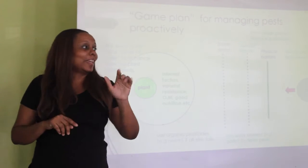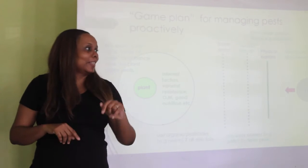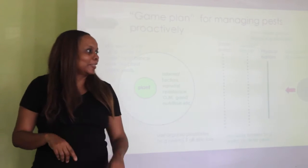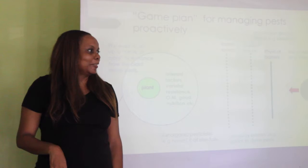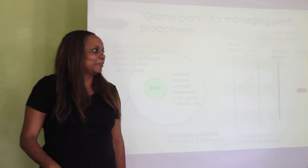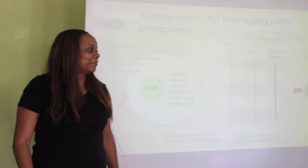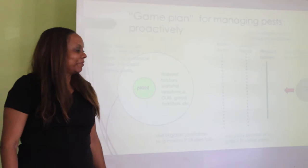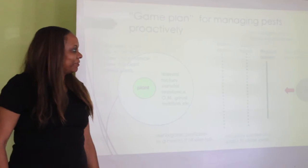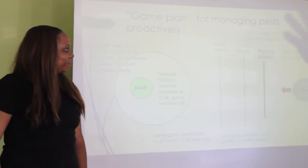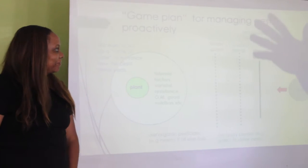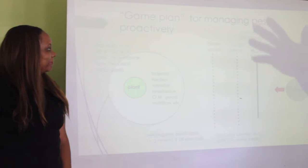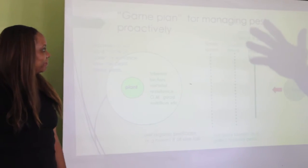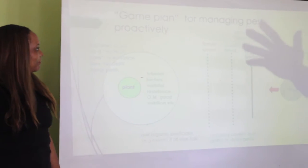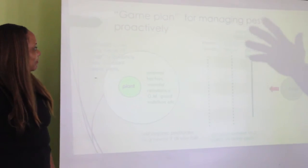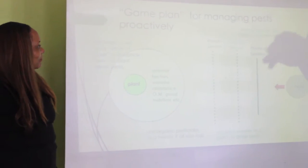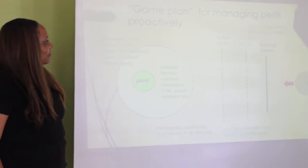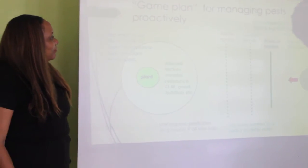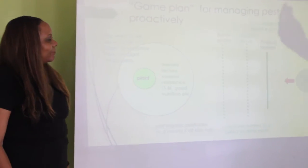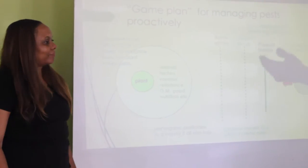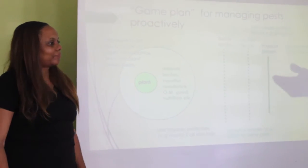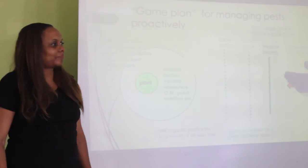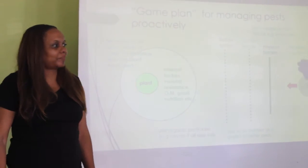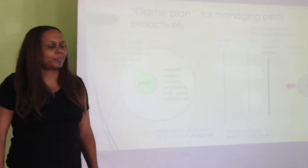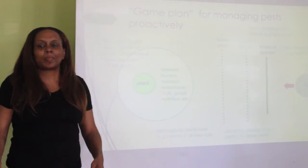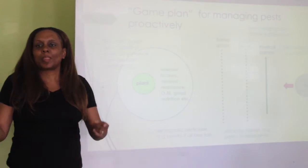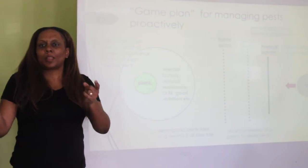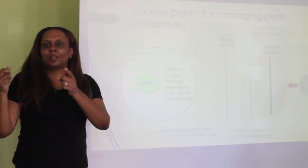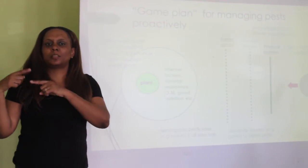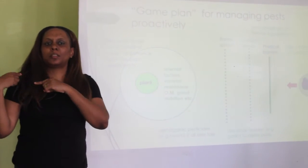yes yes okay so so far you can reduce about fifty percent